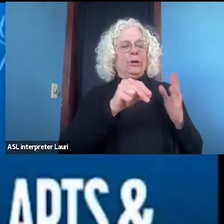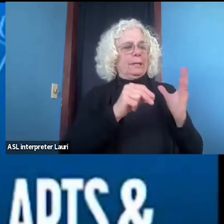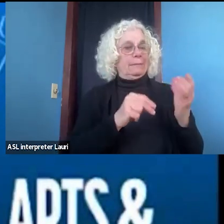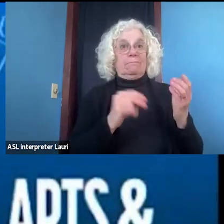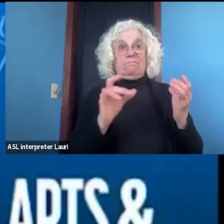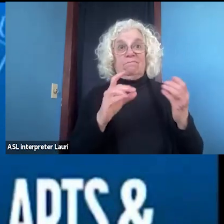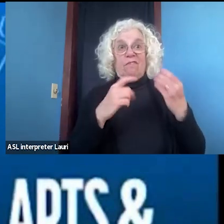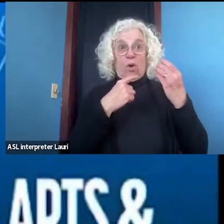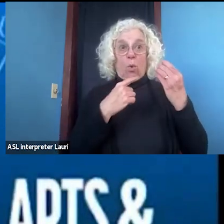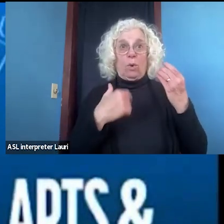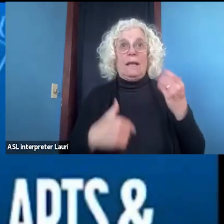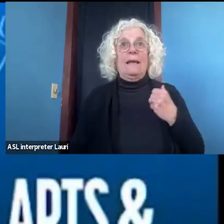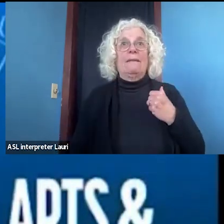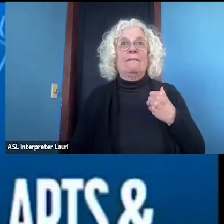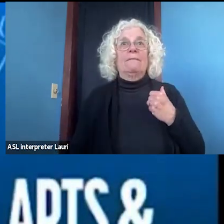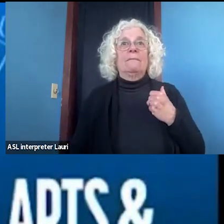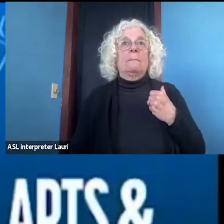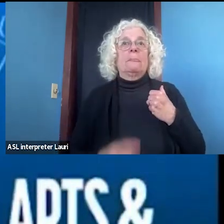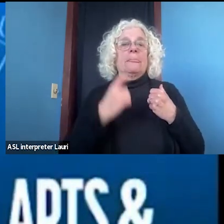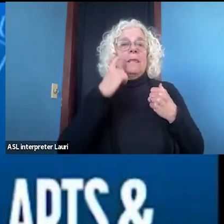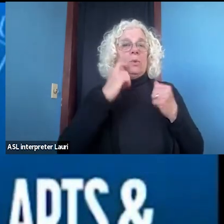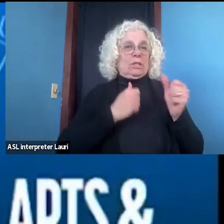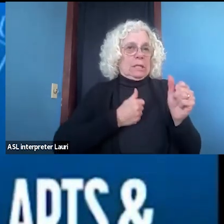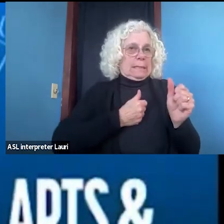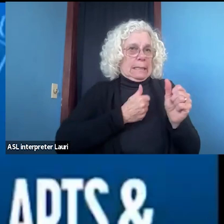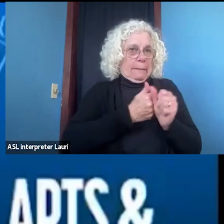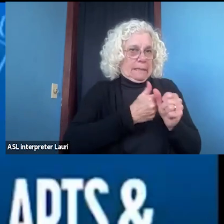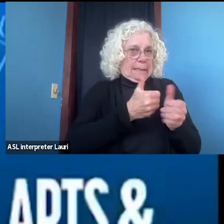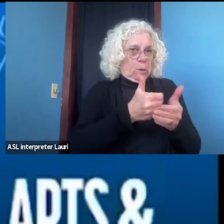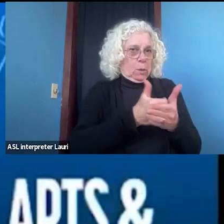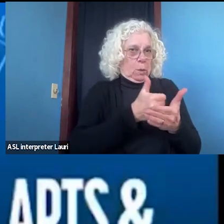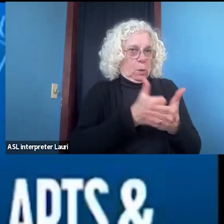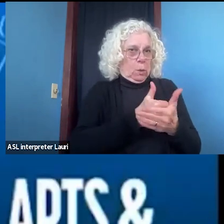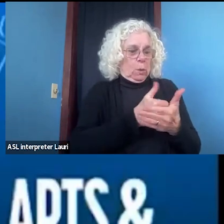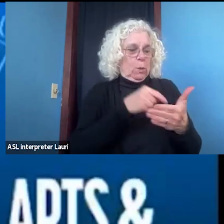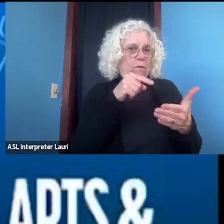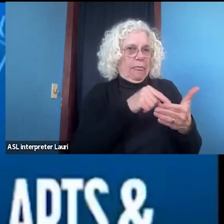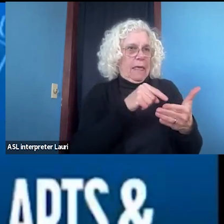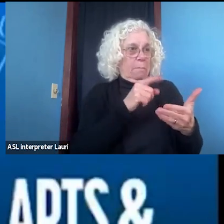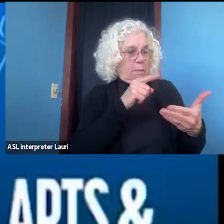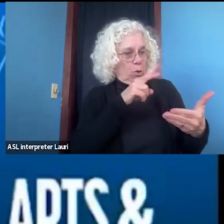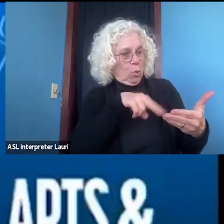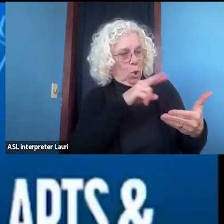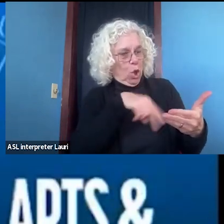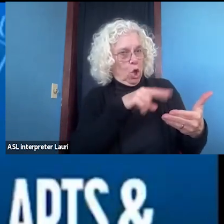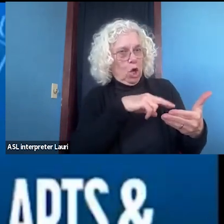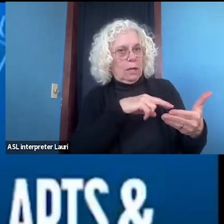And we've just updated, the explorer and I hope everyone's had an opportunity to give it a spin. Literally, figuratively.